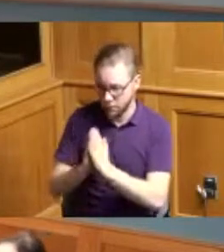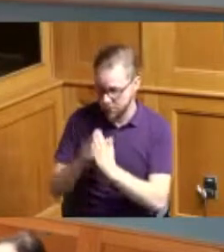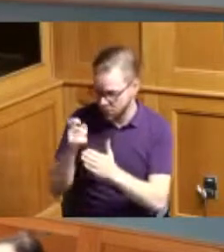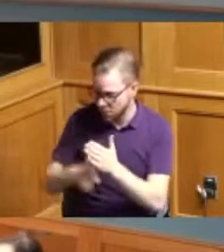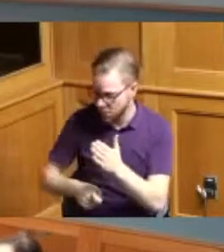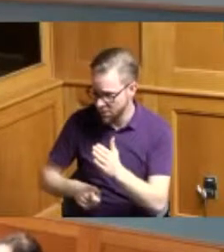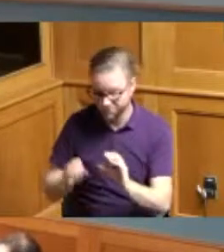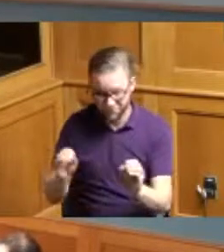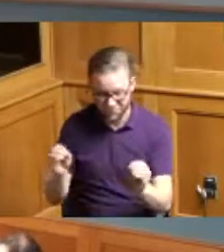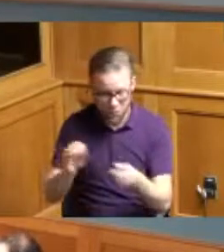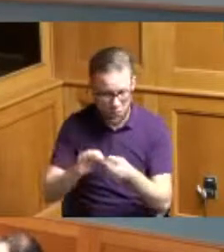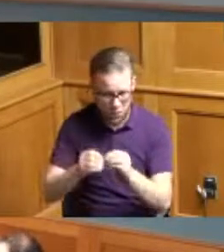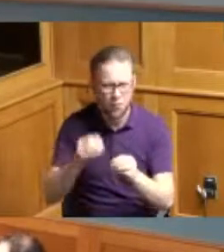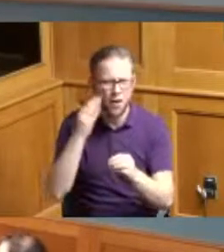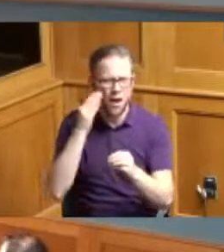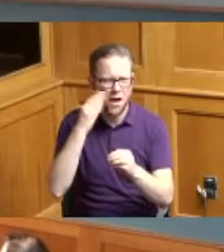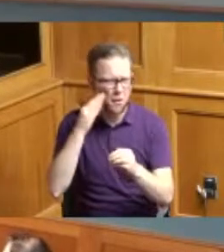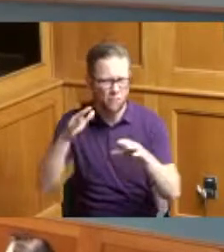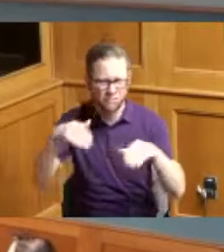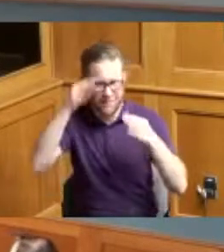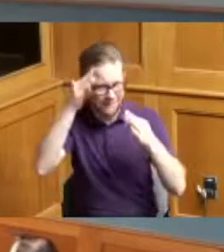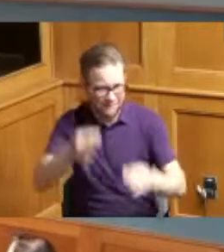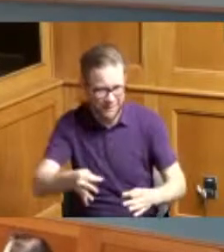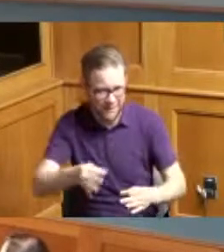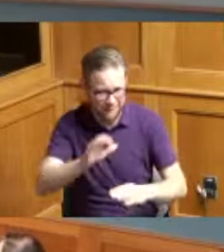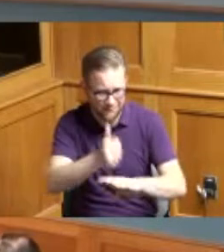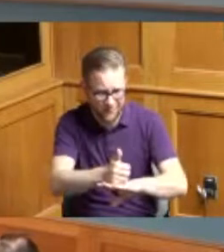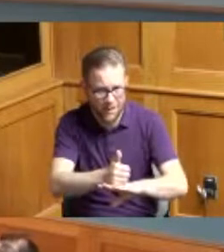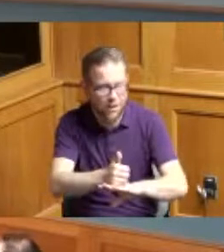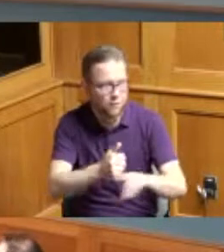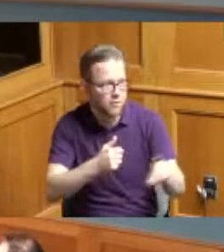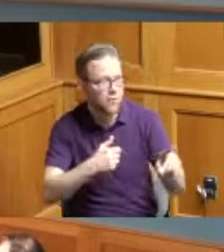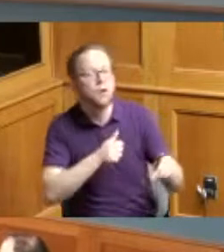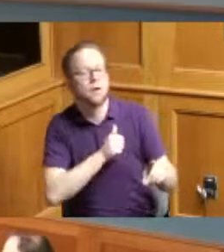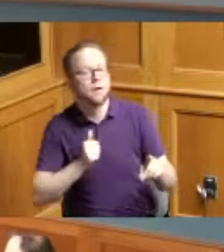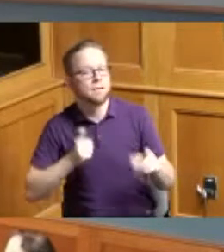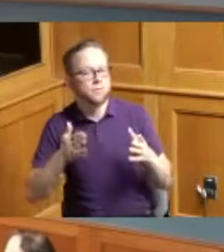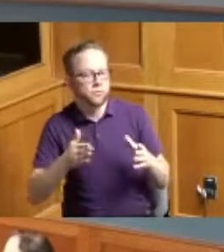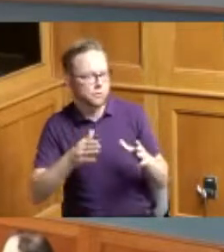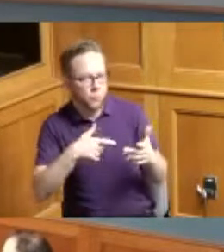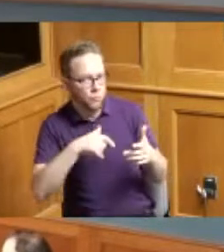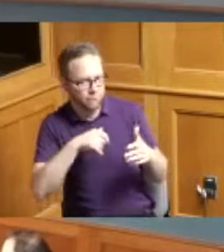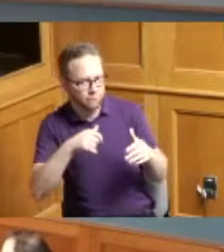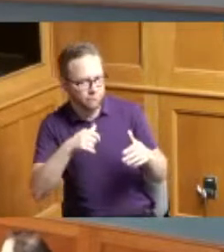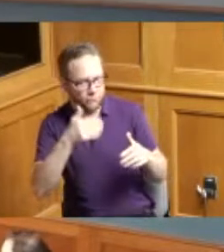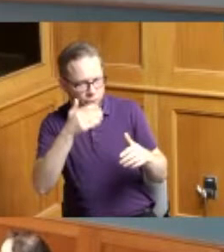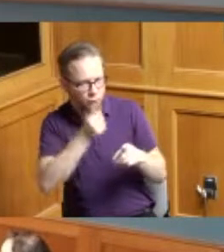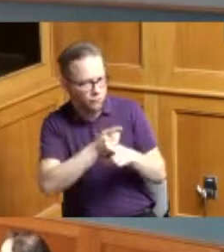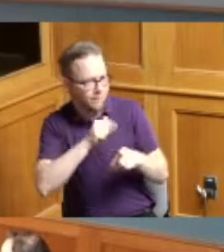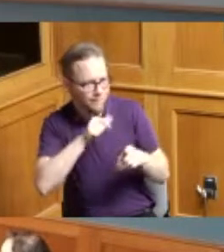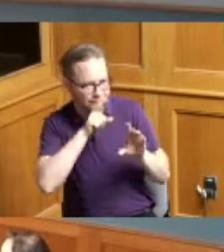probably fluent but I'm sorry and I don't I didn't provide an answer to that so so we don't have a